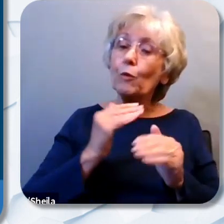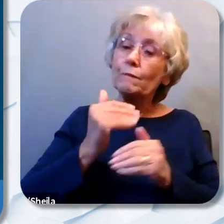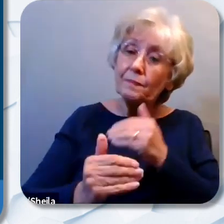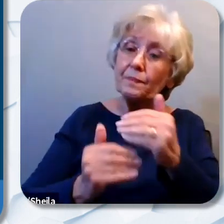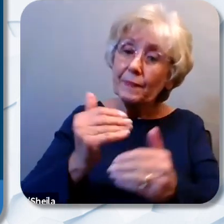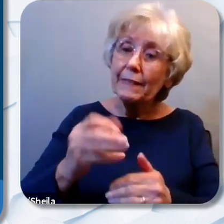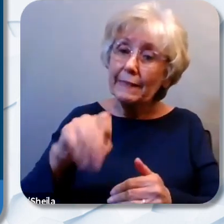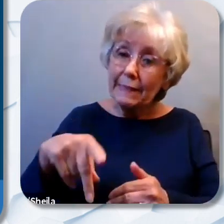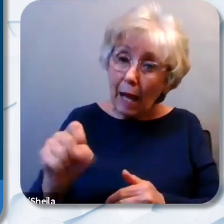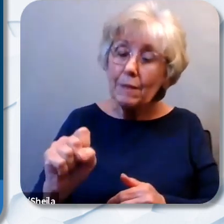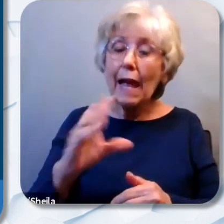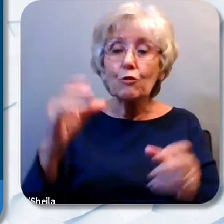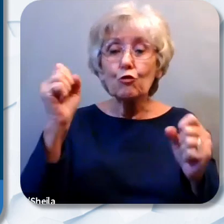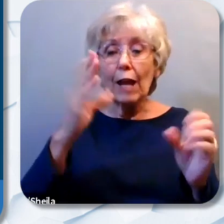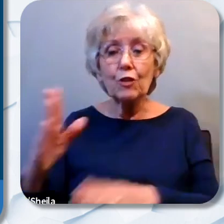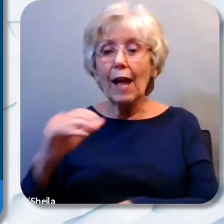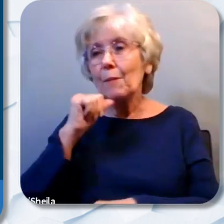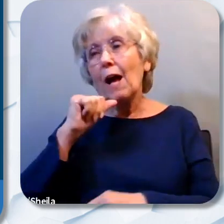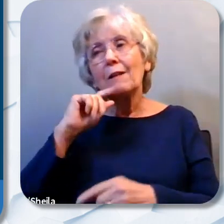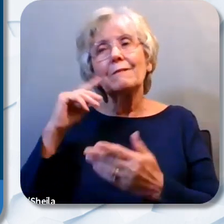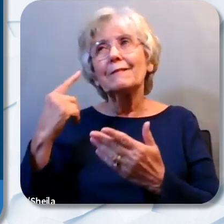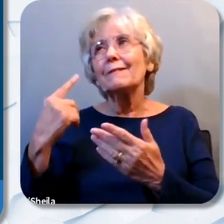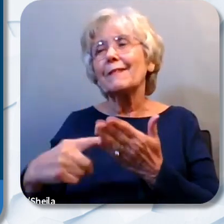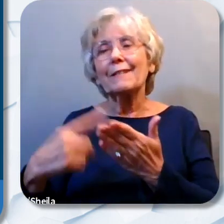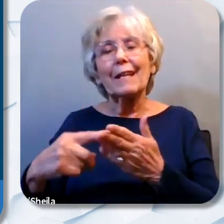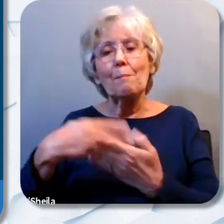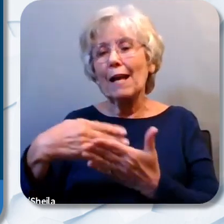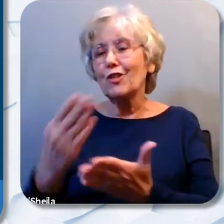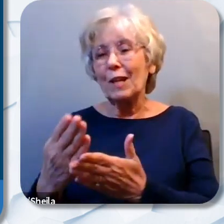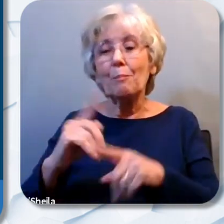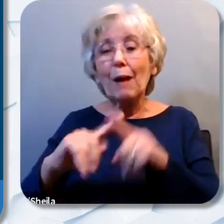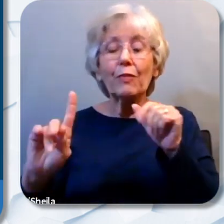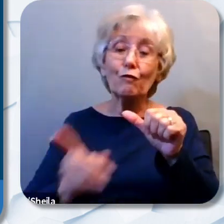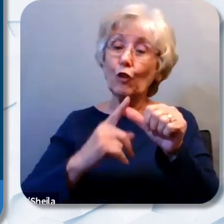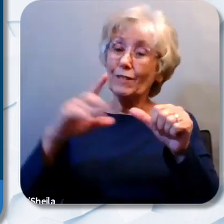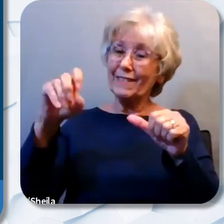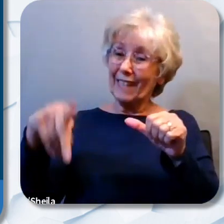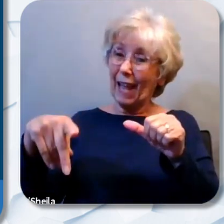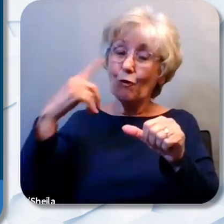And then i'm not even going to talk about you need to budget it out in a step one everyone on here go